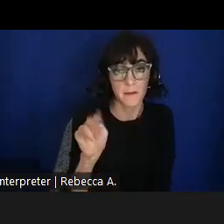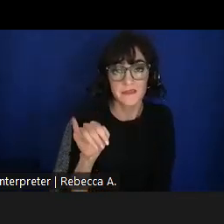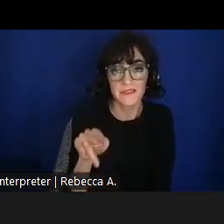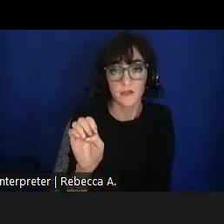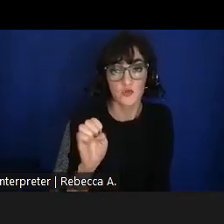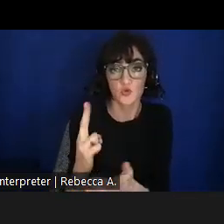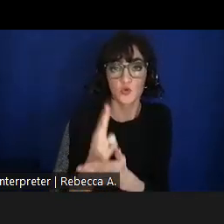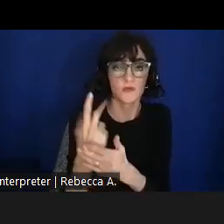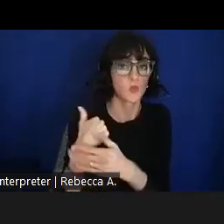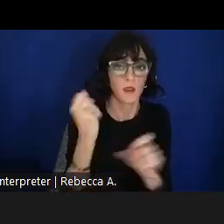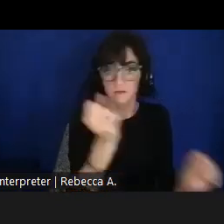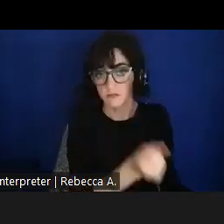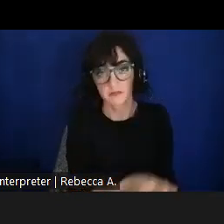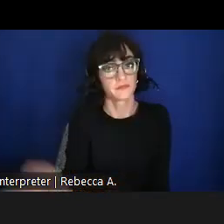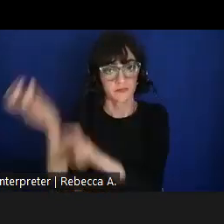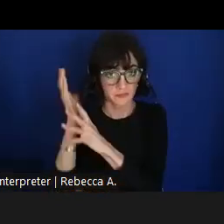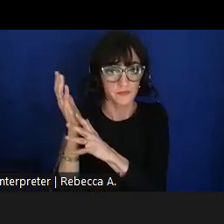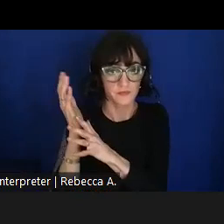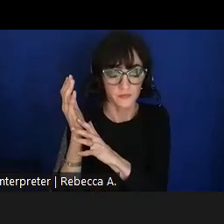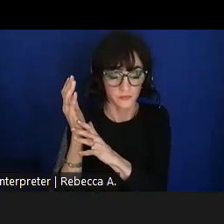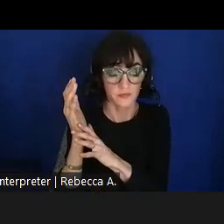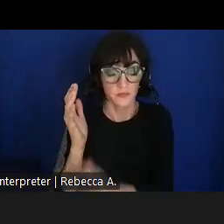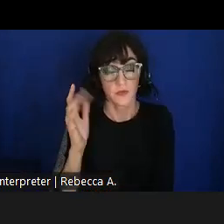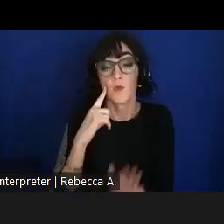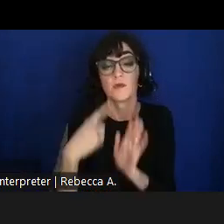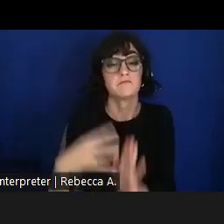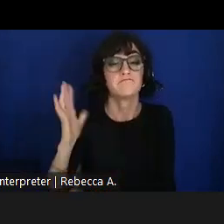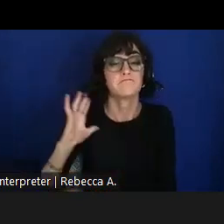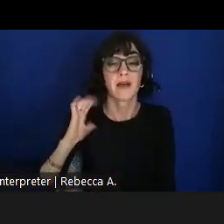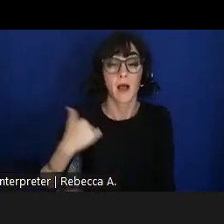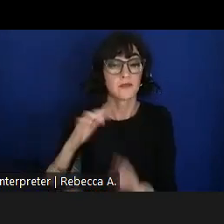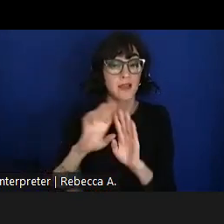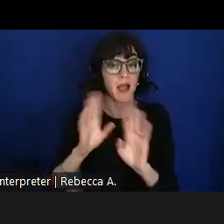I can't tell you the number of times that an abusive partner would find out that someone